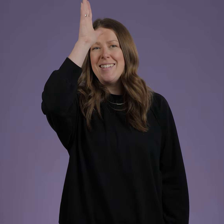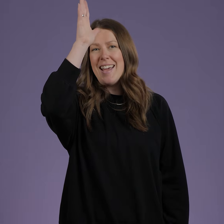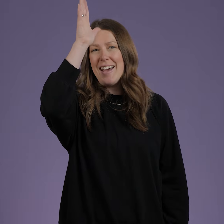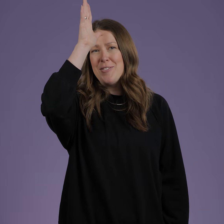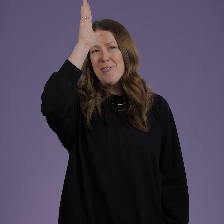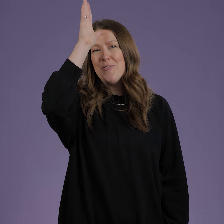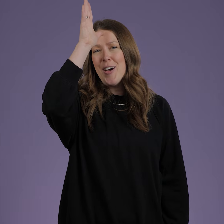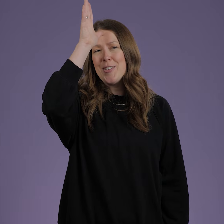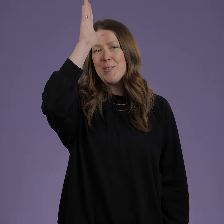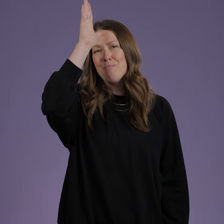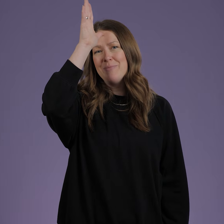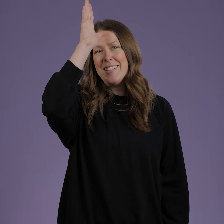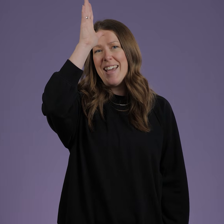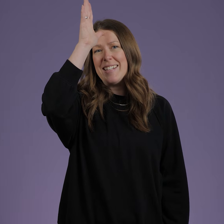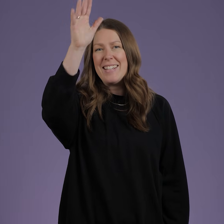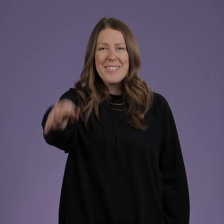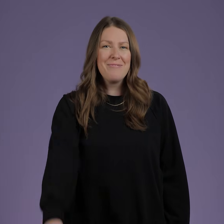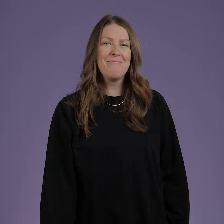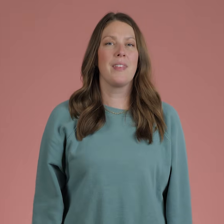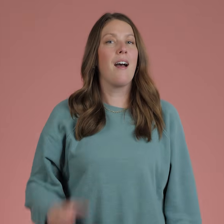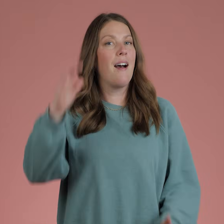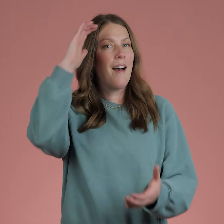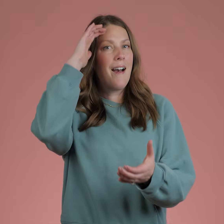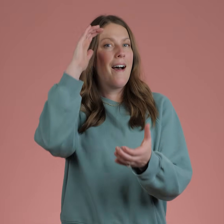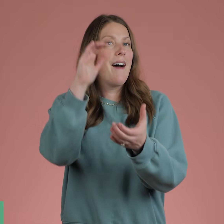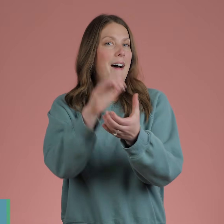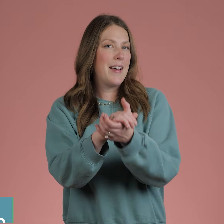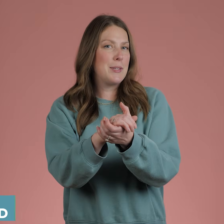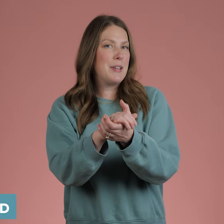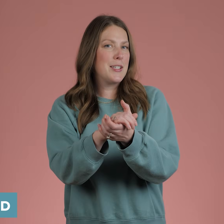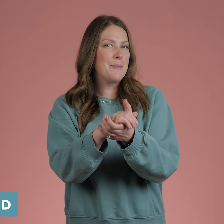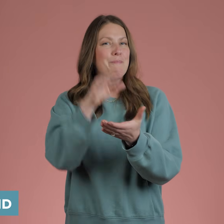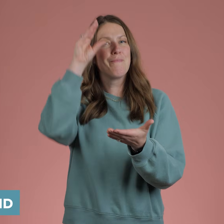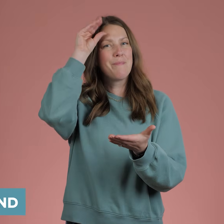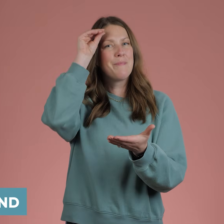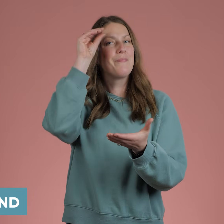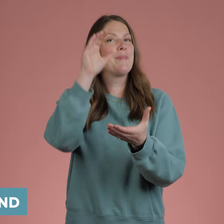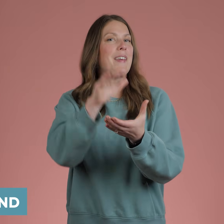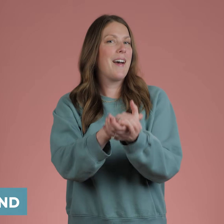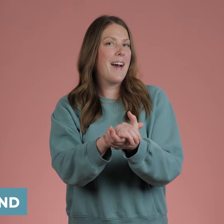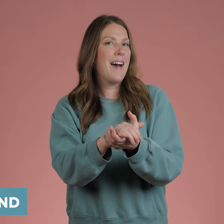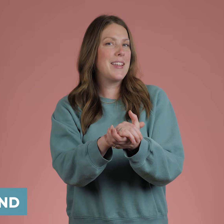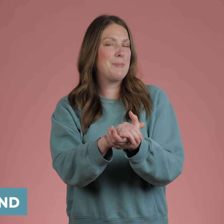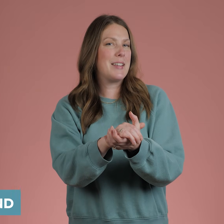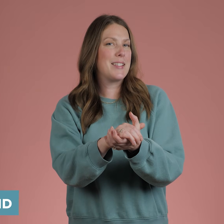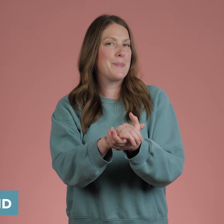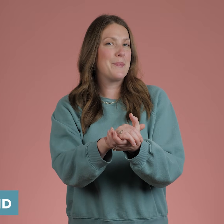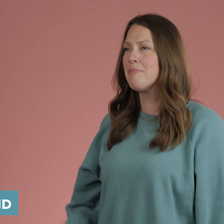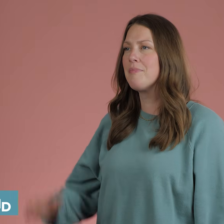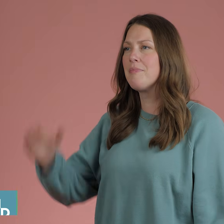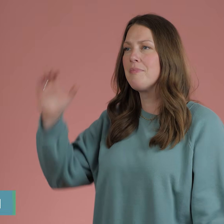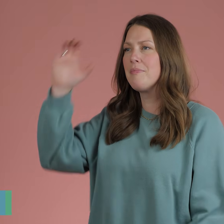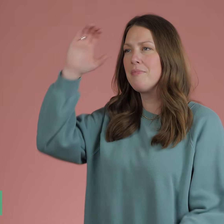Dad, father or daddy Husband.